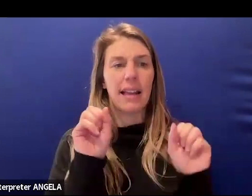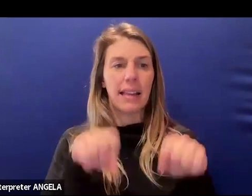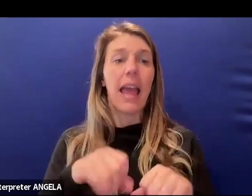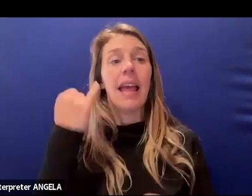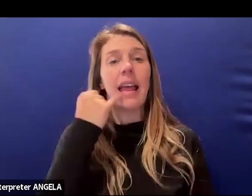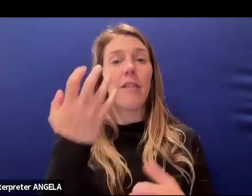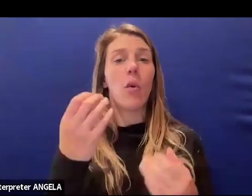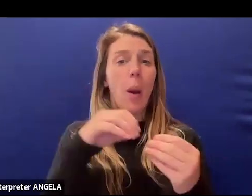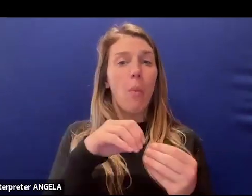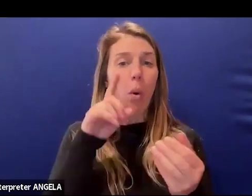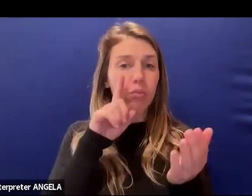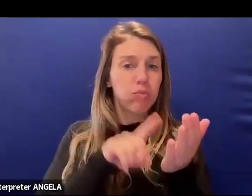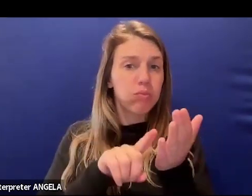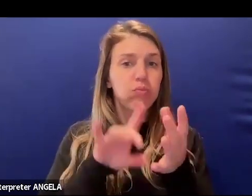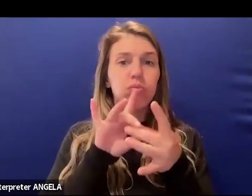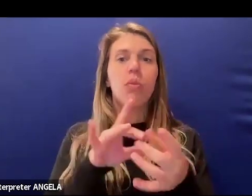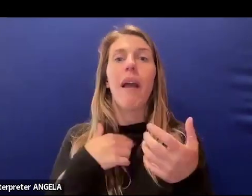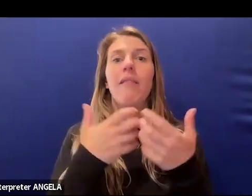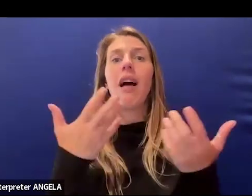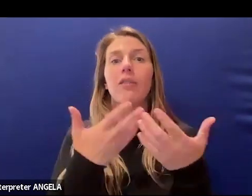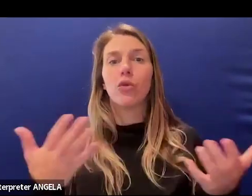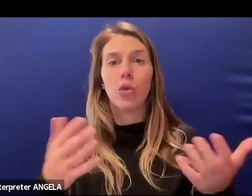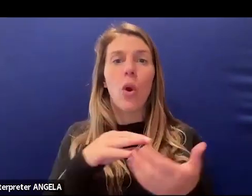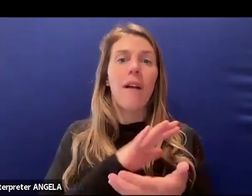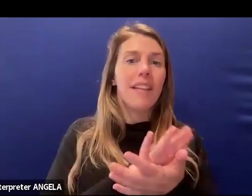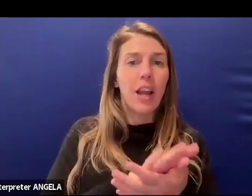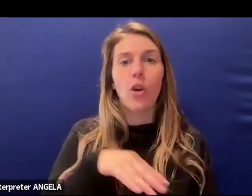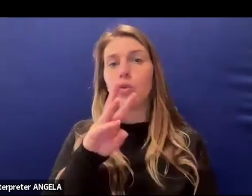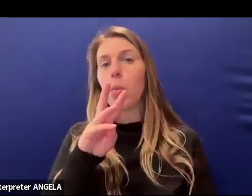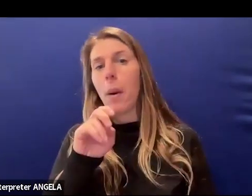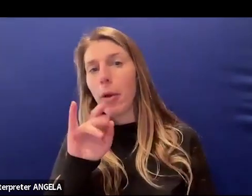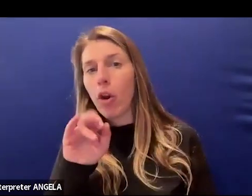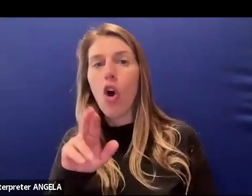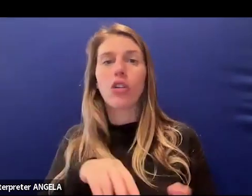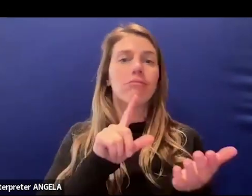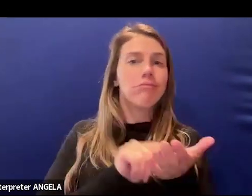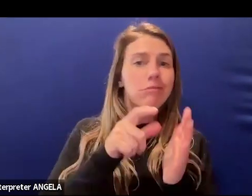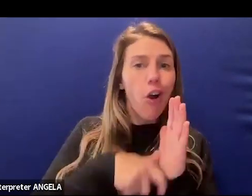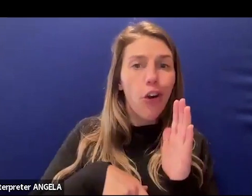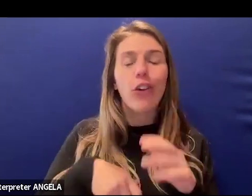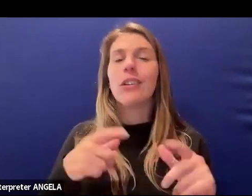If you're interested in looking for more resources on that, we have tons of resources, webinars, videos, and written publications on our website